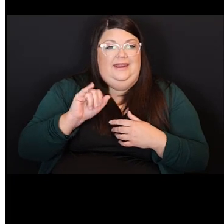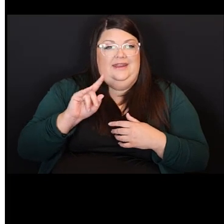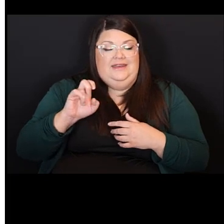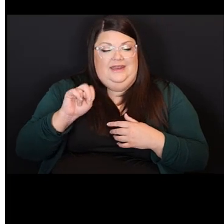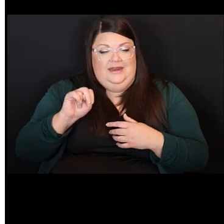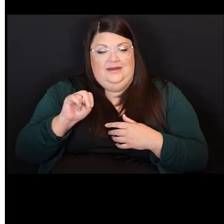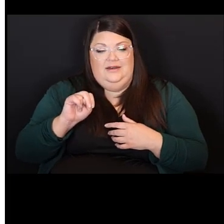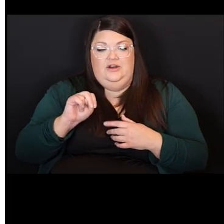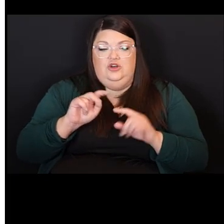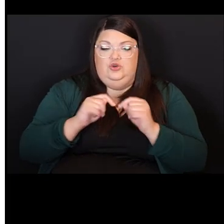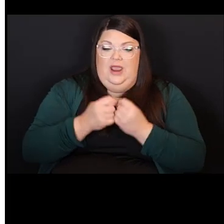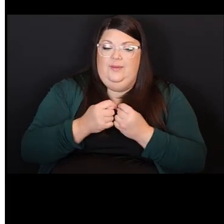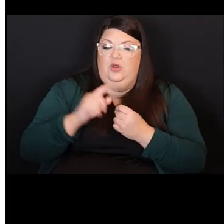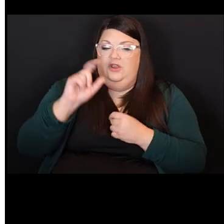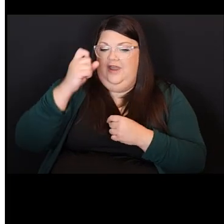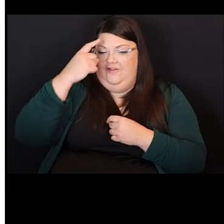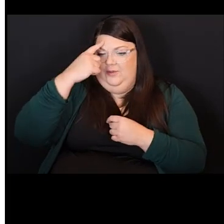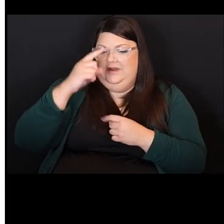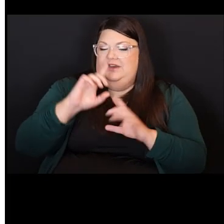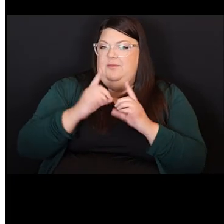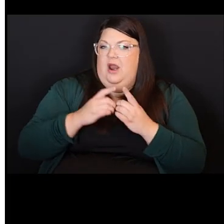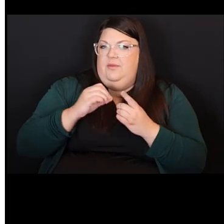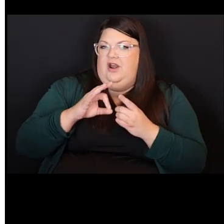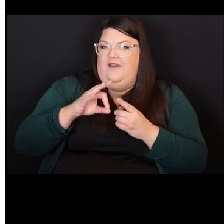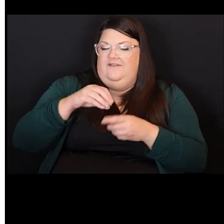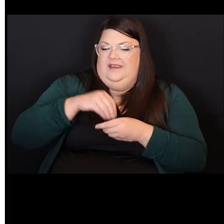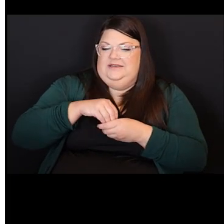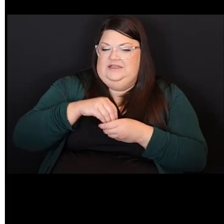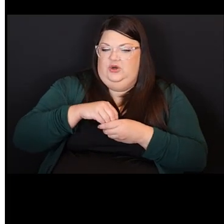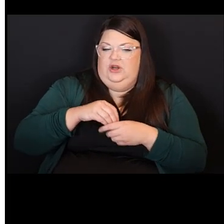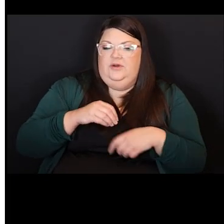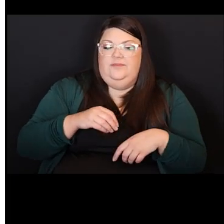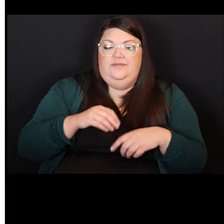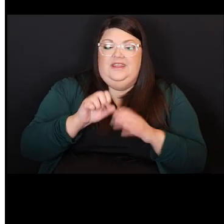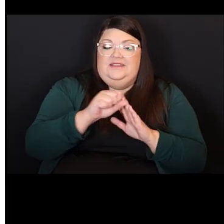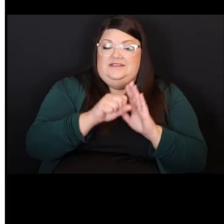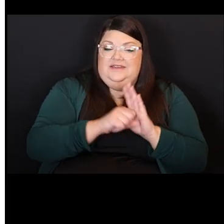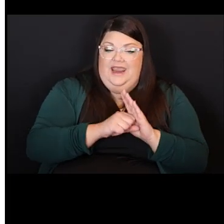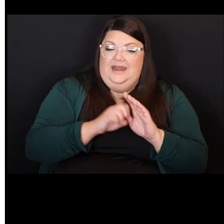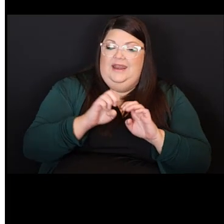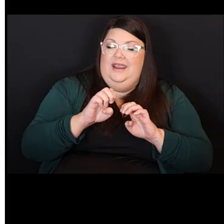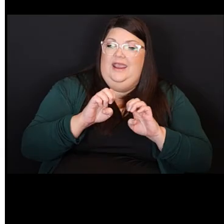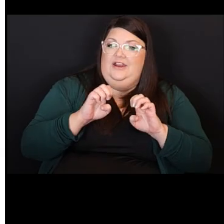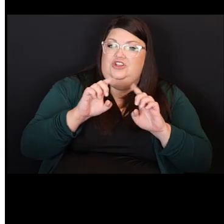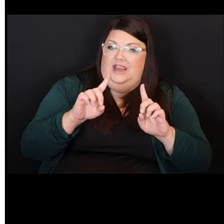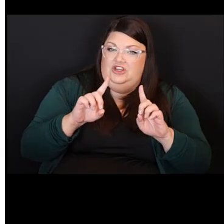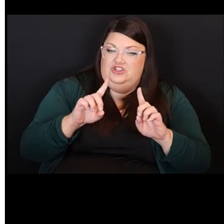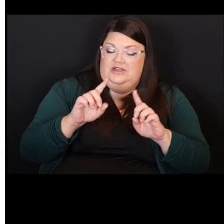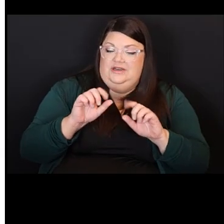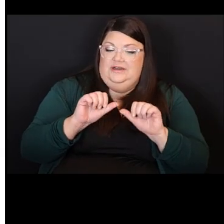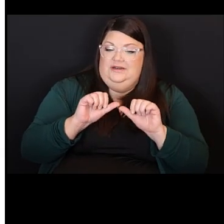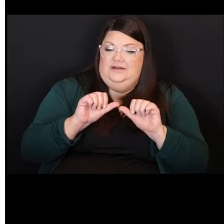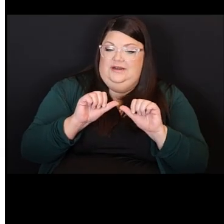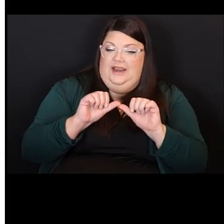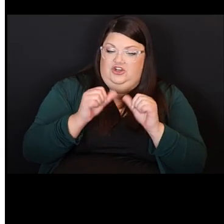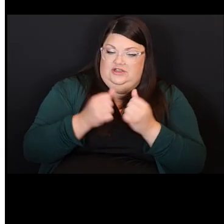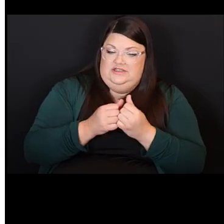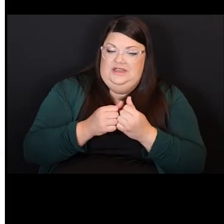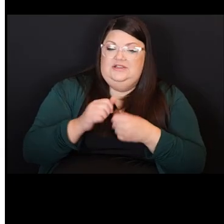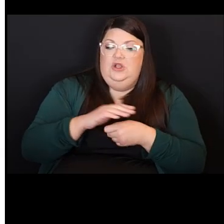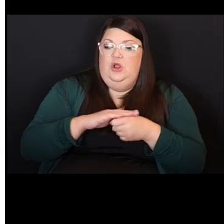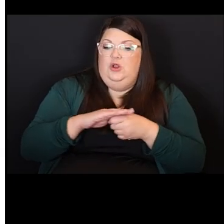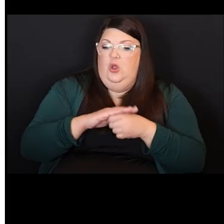(Dept. of Interior), State Education Agencies and Local Education Agencies (Dept. of Education),